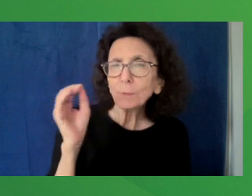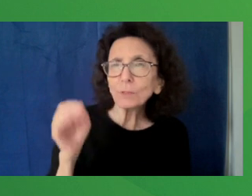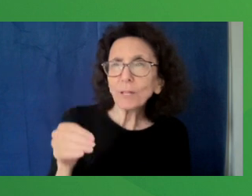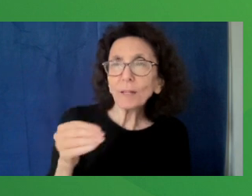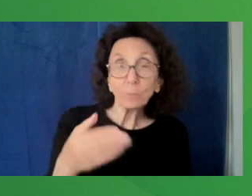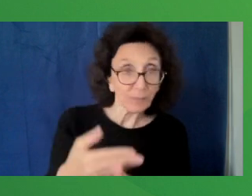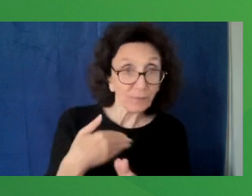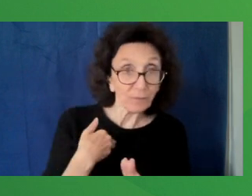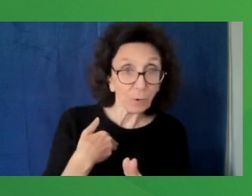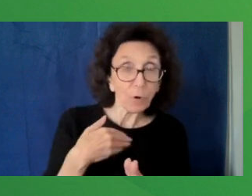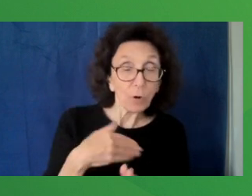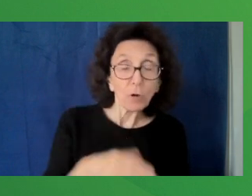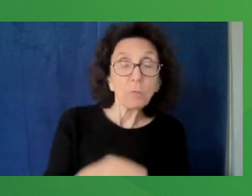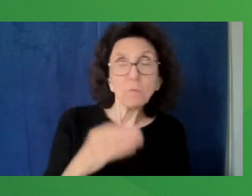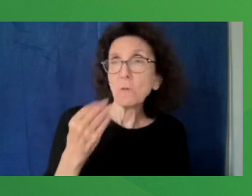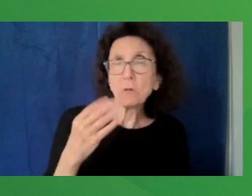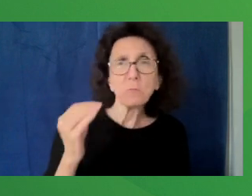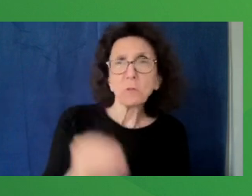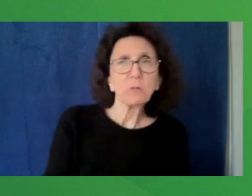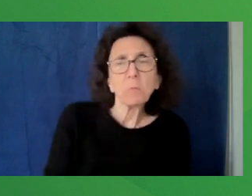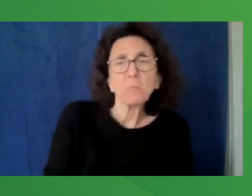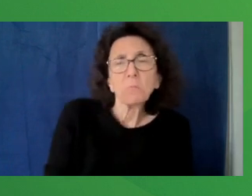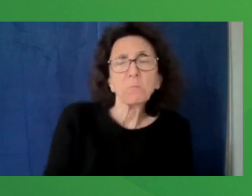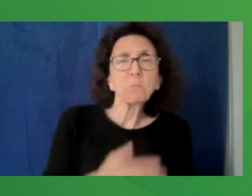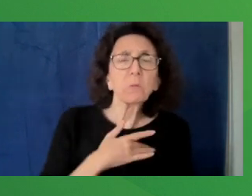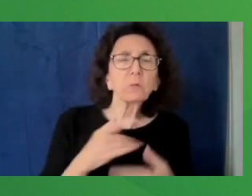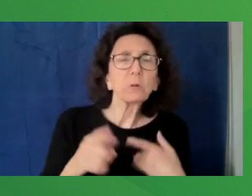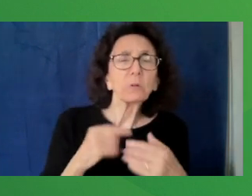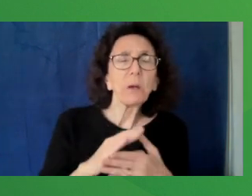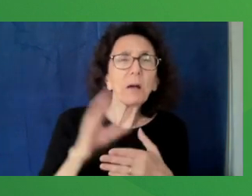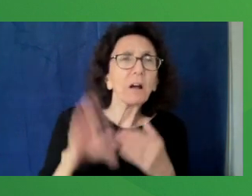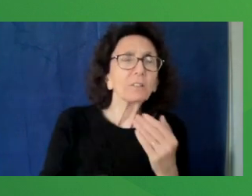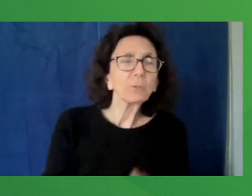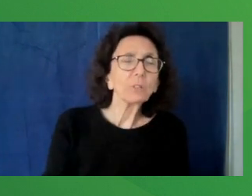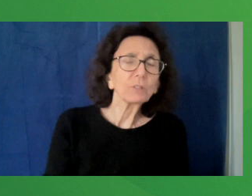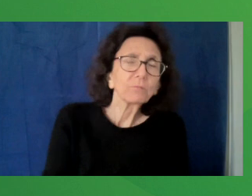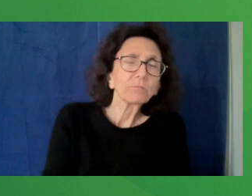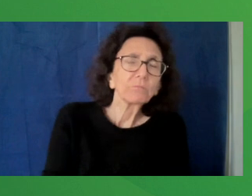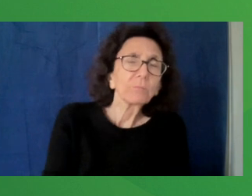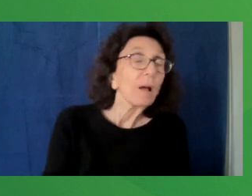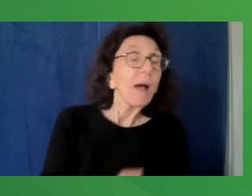concerned about the consequences for their community. And after exposure,